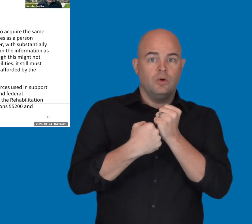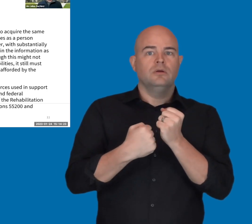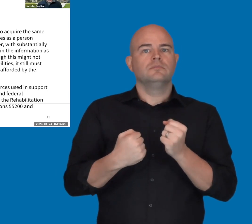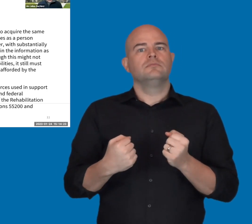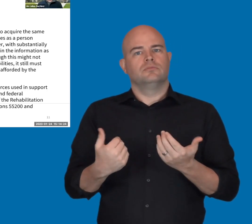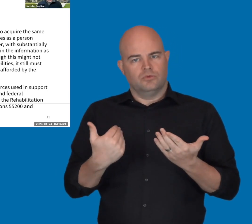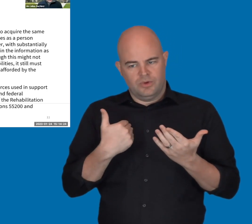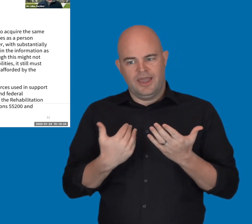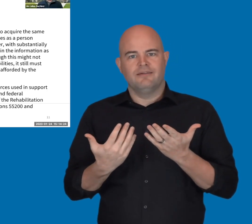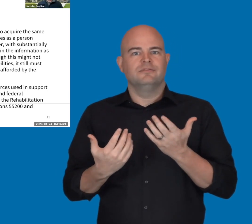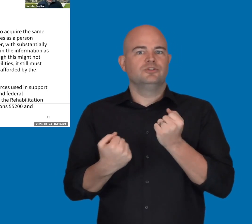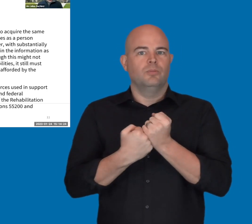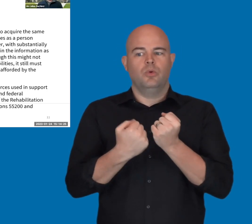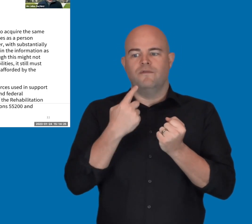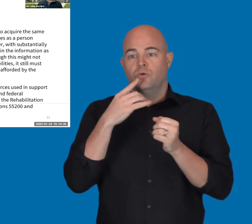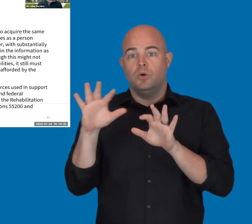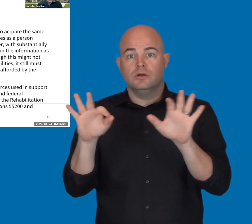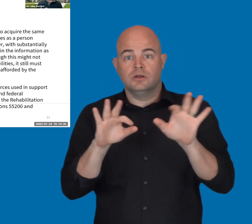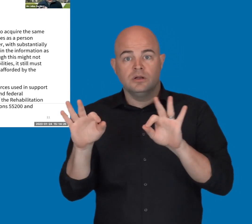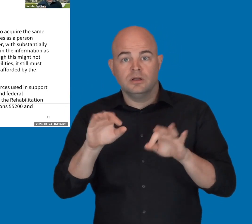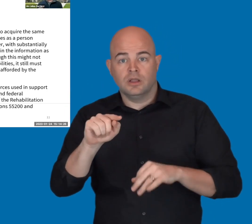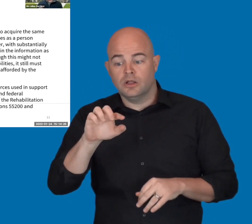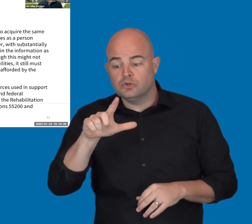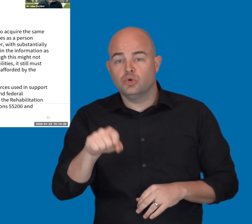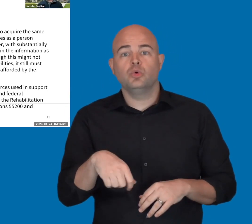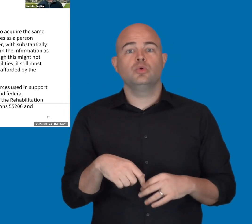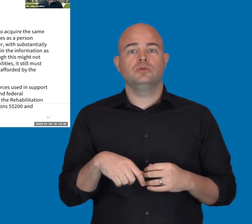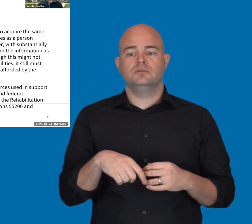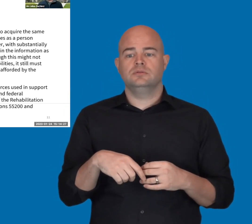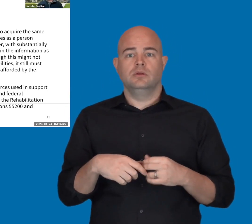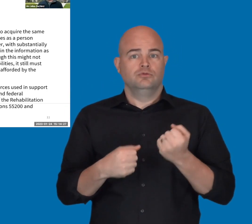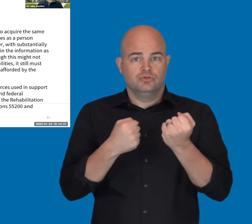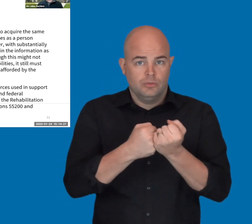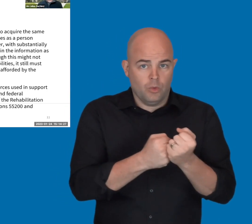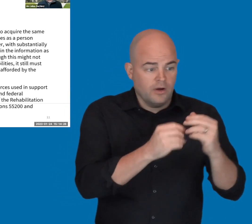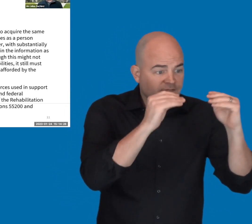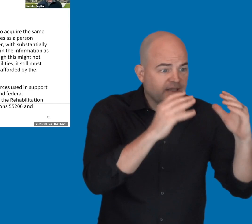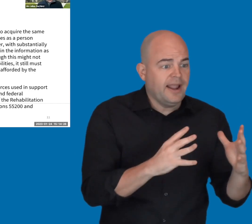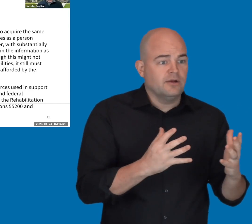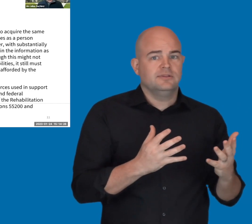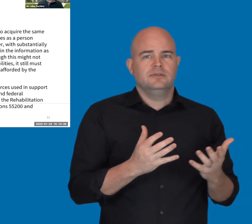on distance education. That language was proposed over a year ago